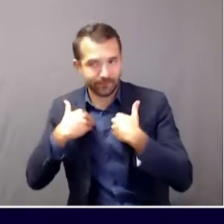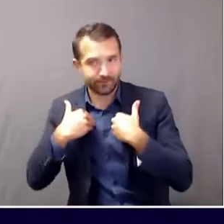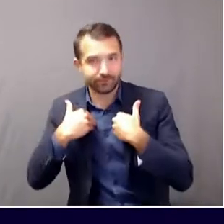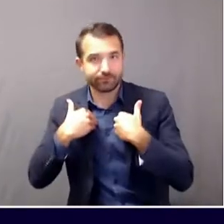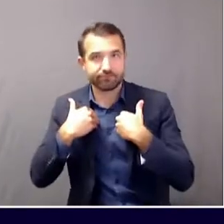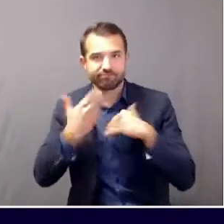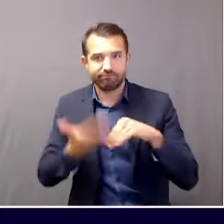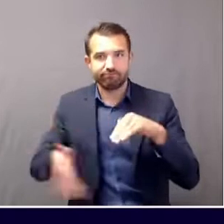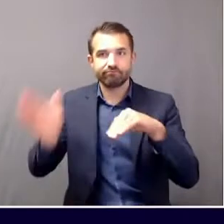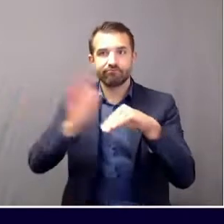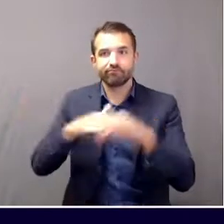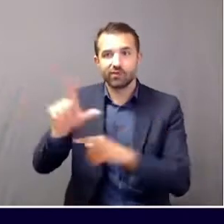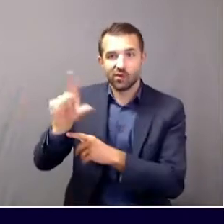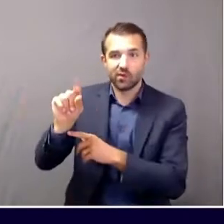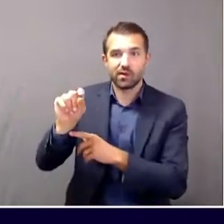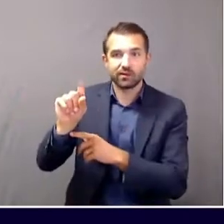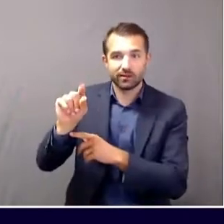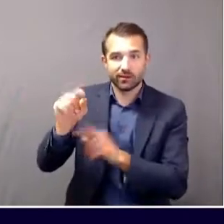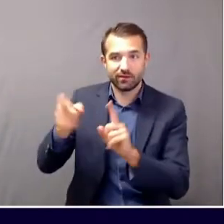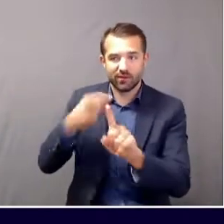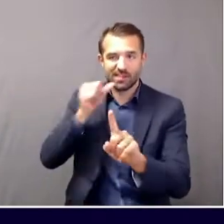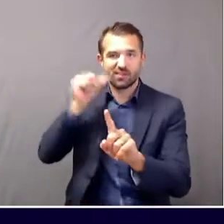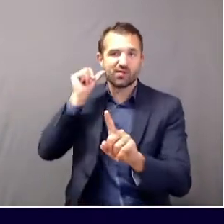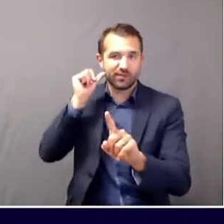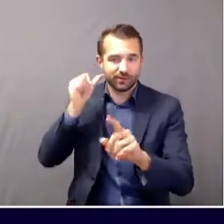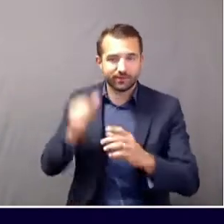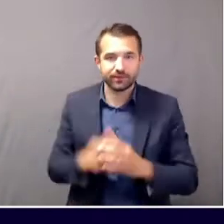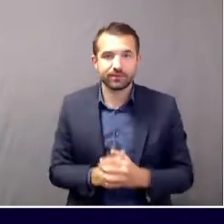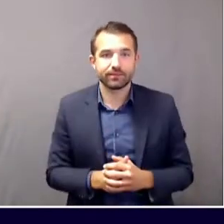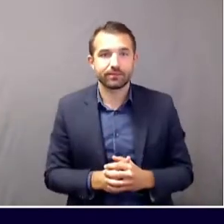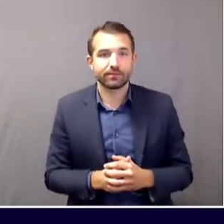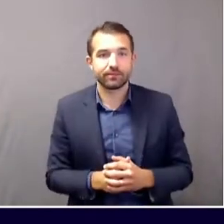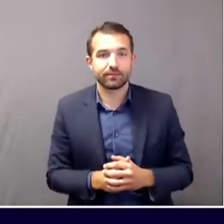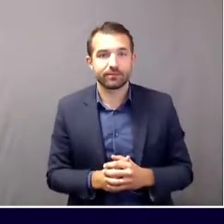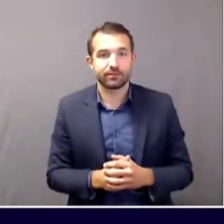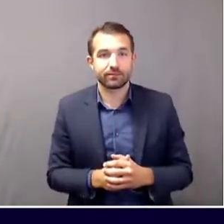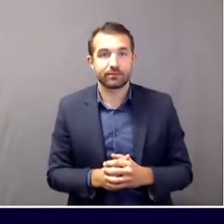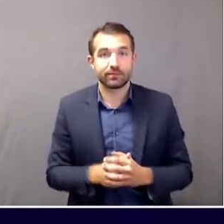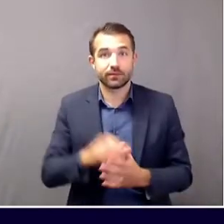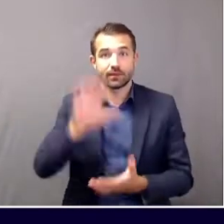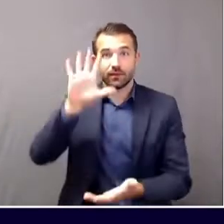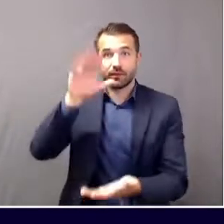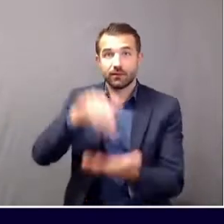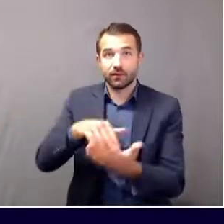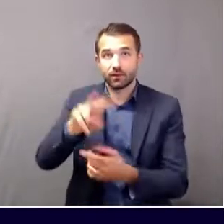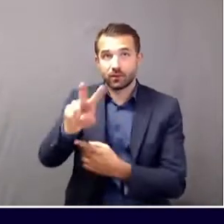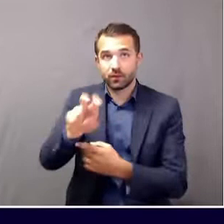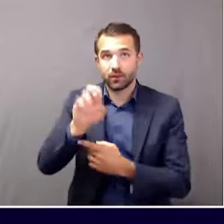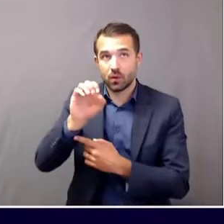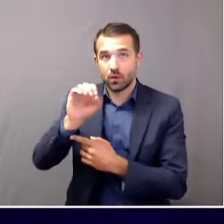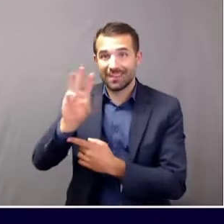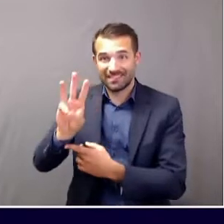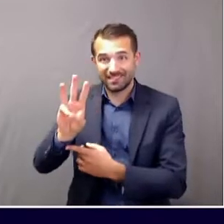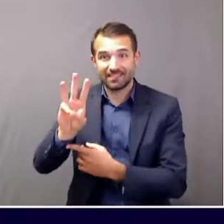twenty cases since yesterday